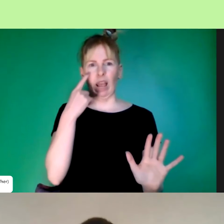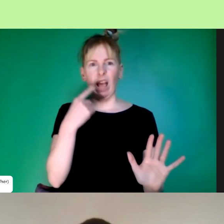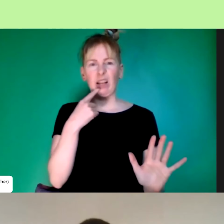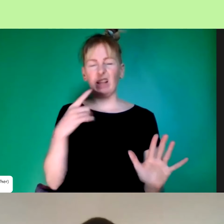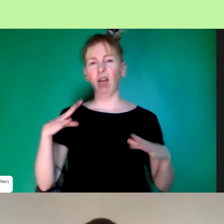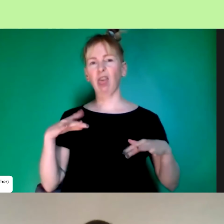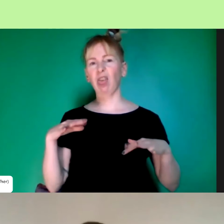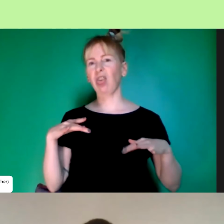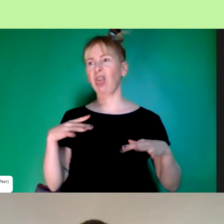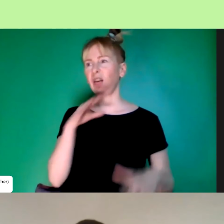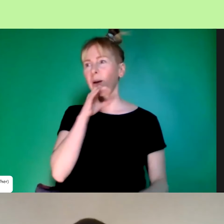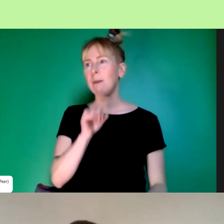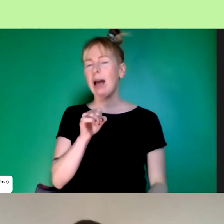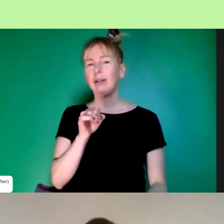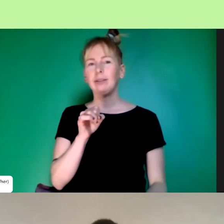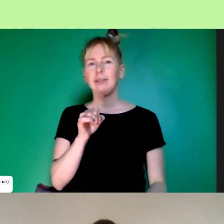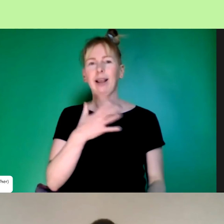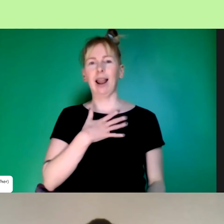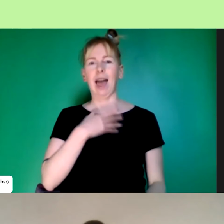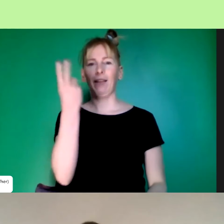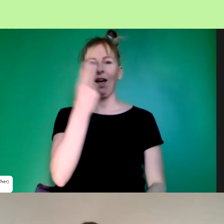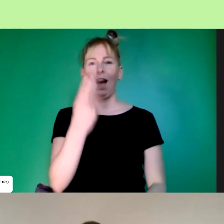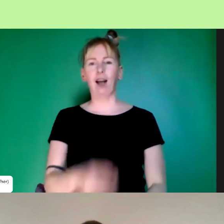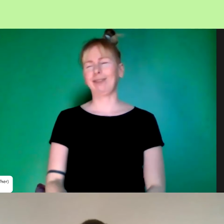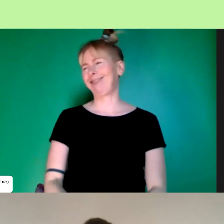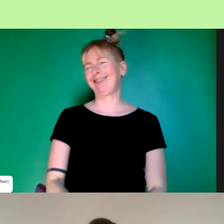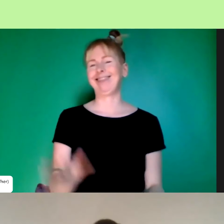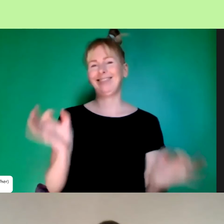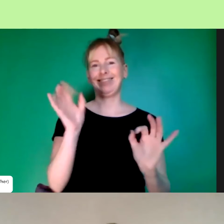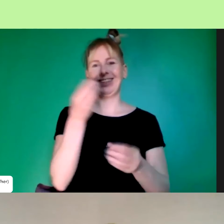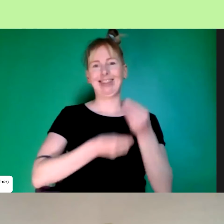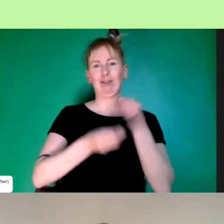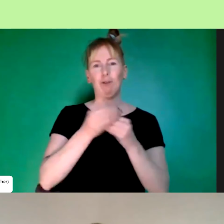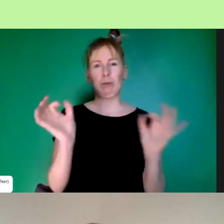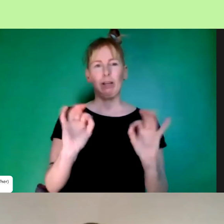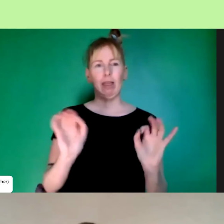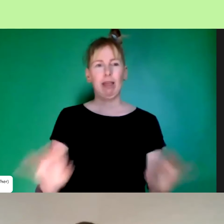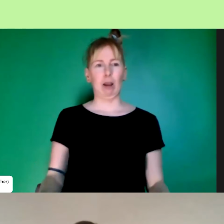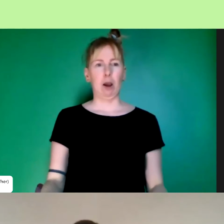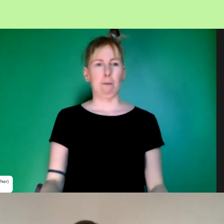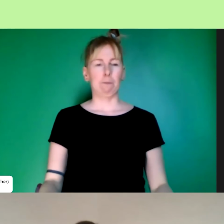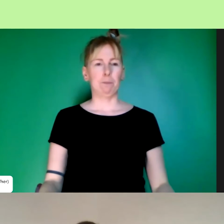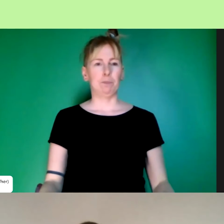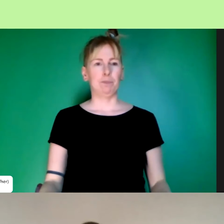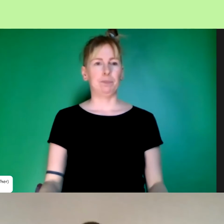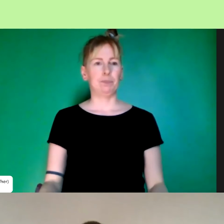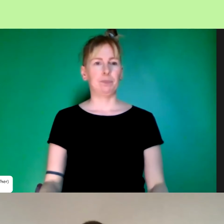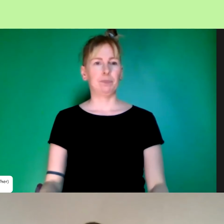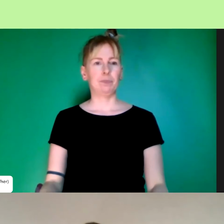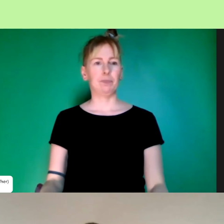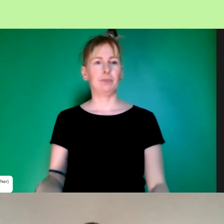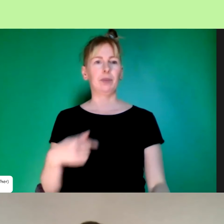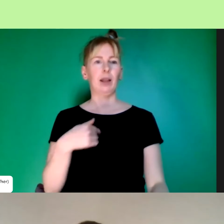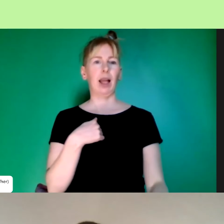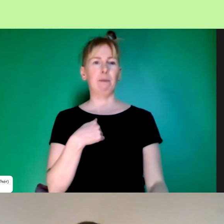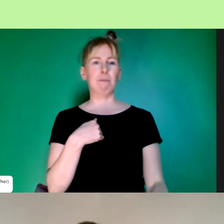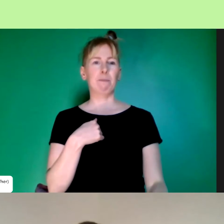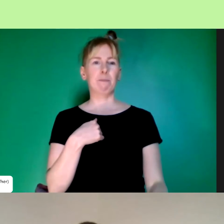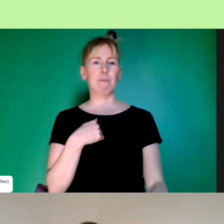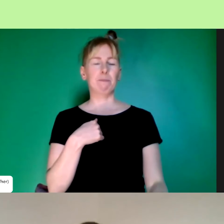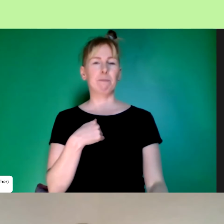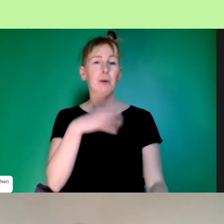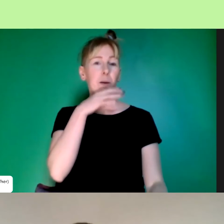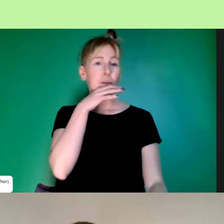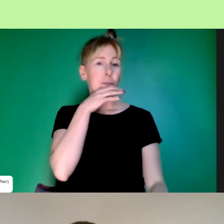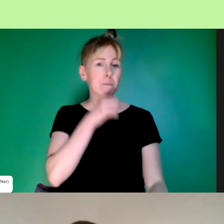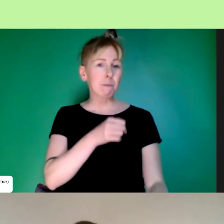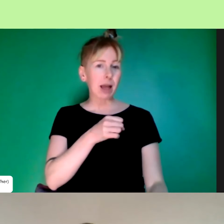the arts can I get that's not descriptive. So I don't know. I suppose I’m male presenting,